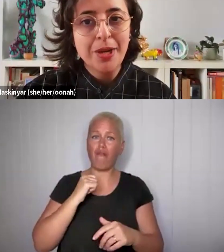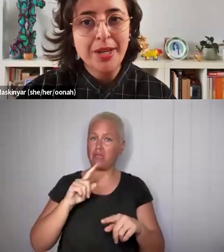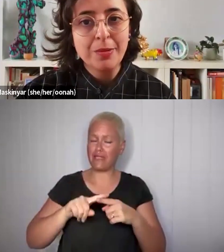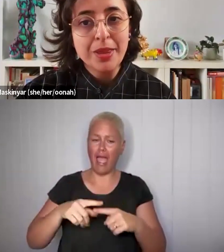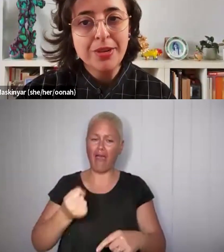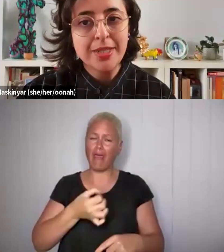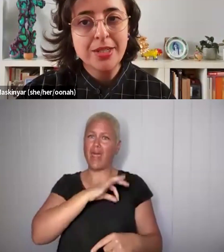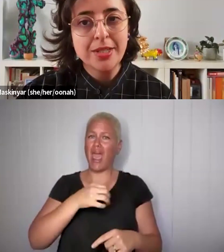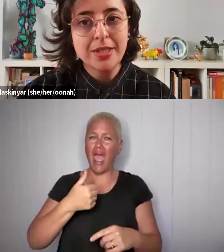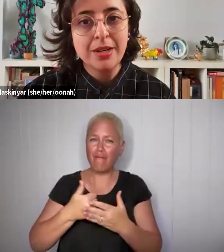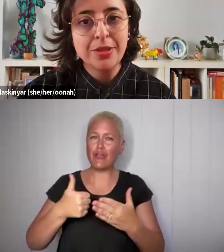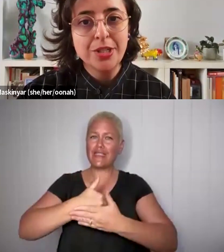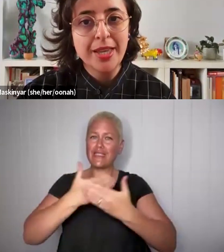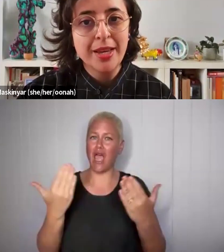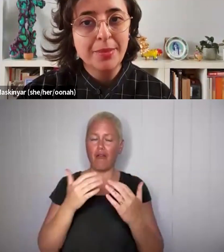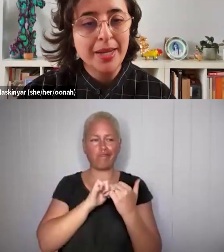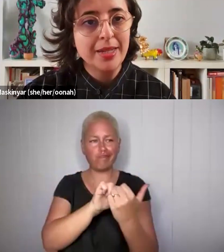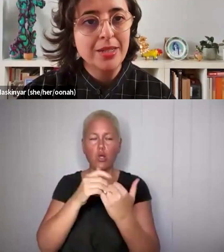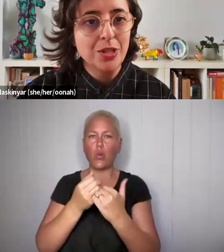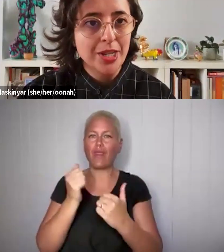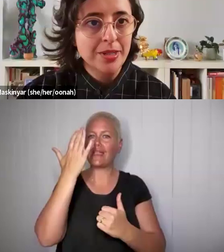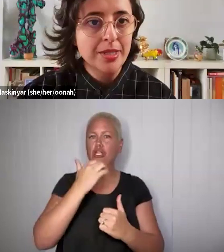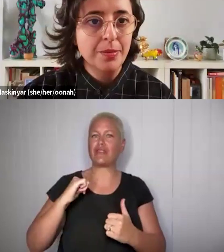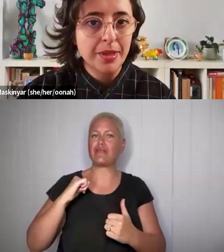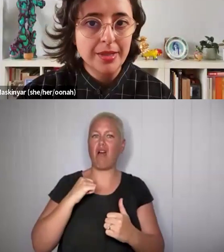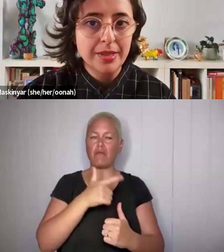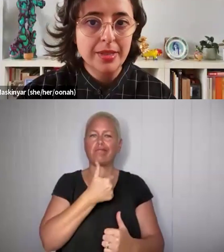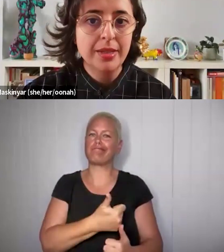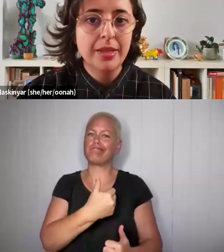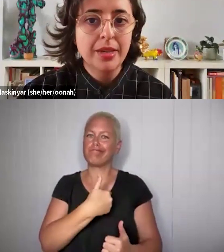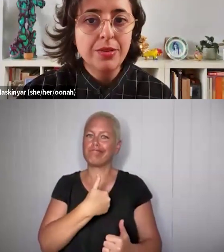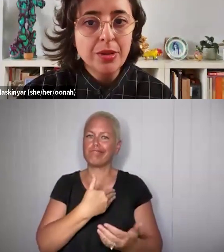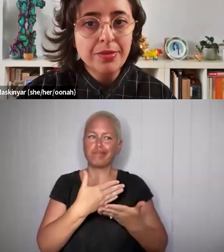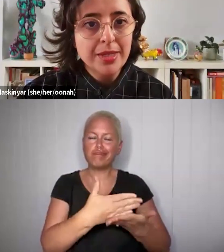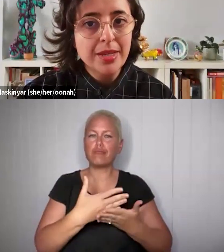working with First Nations staff, who share their capacity so generously with us. For all of this,